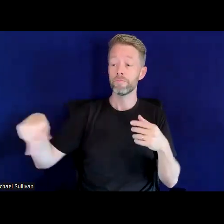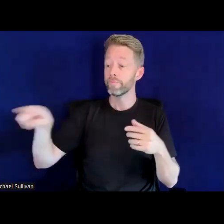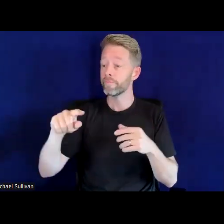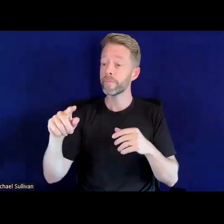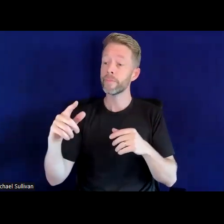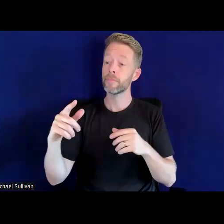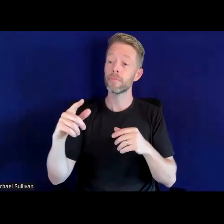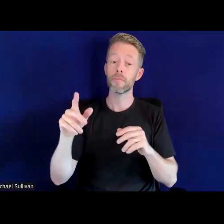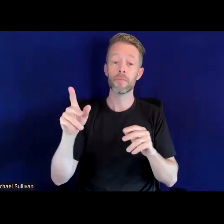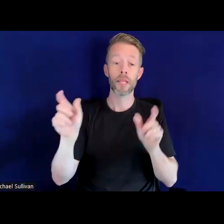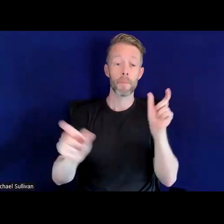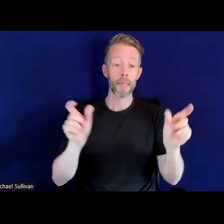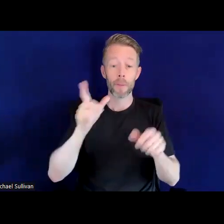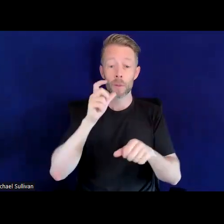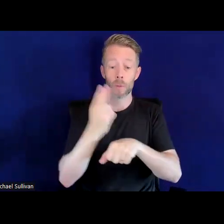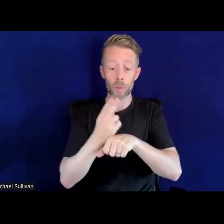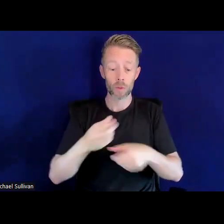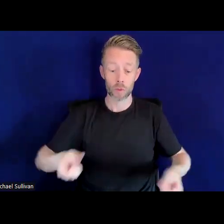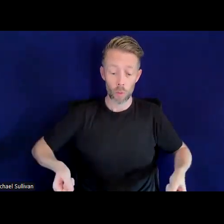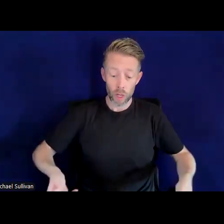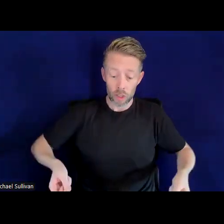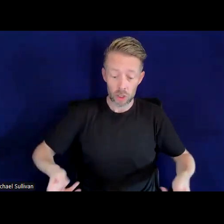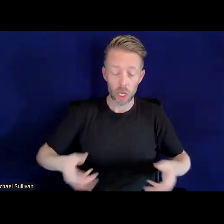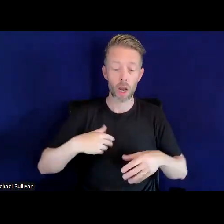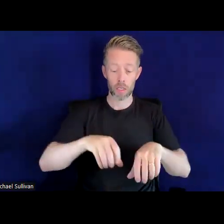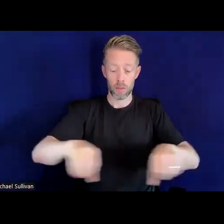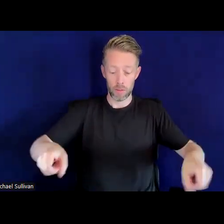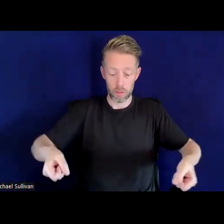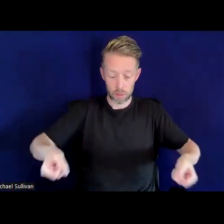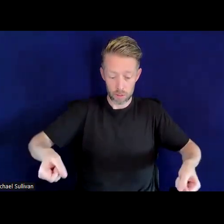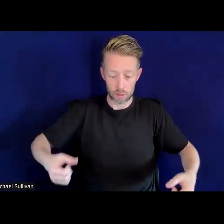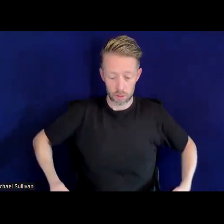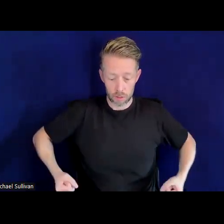may use wheelchairs or other types of mobility devices to be